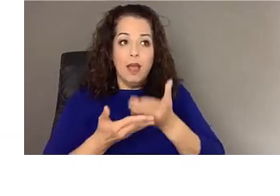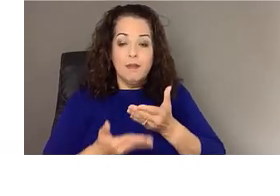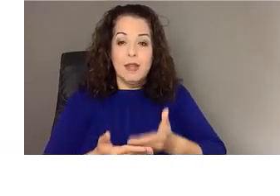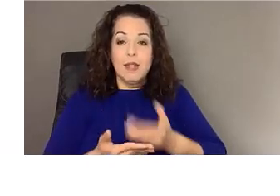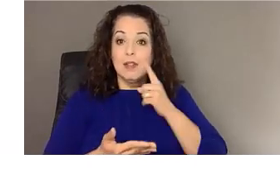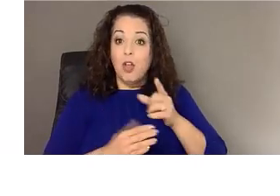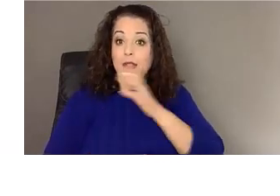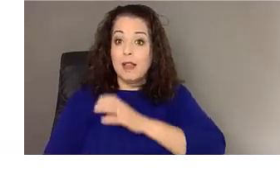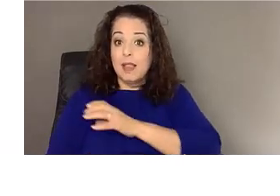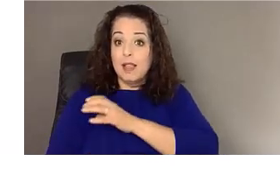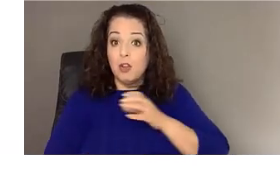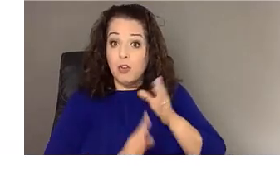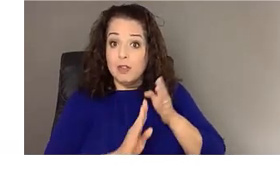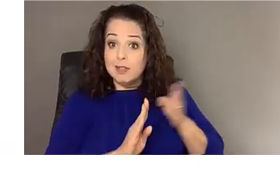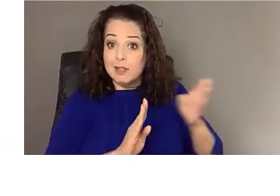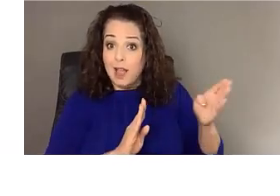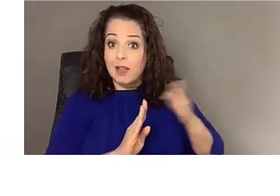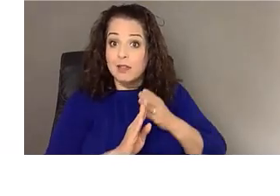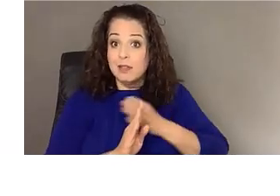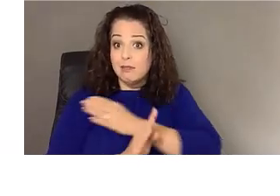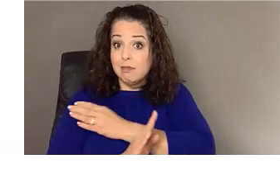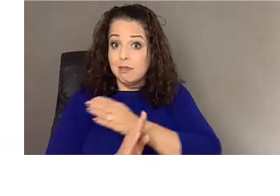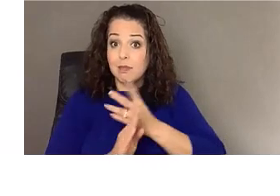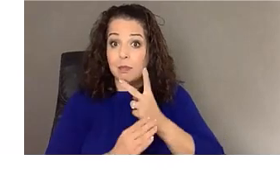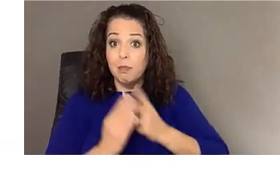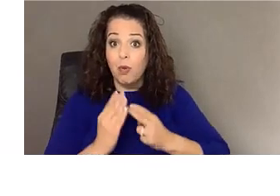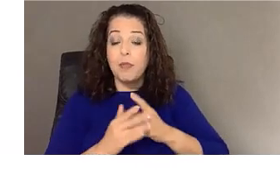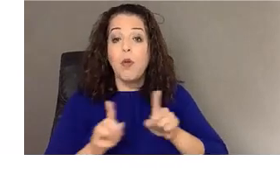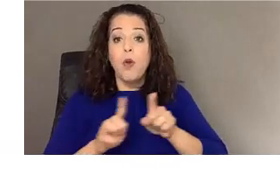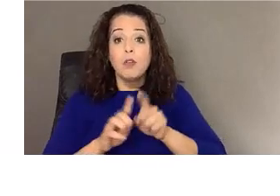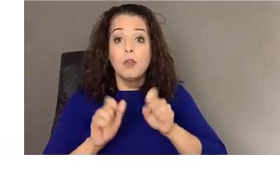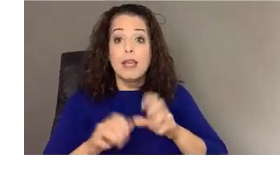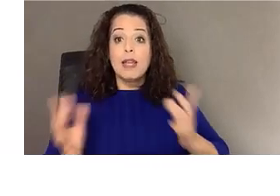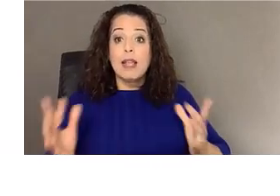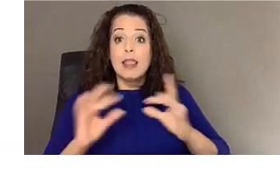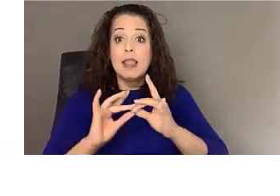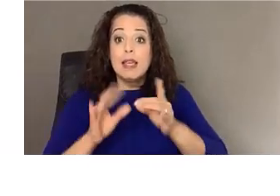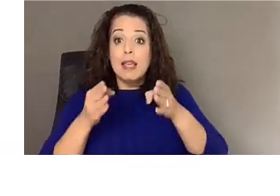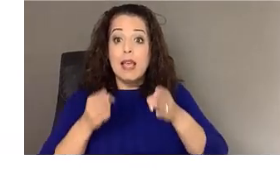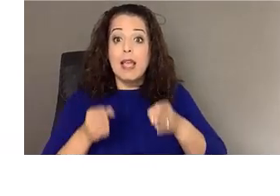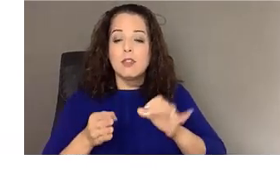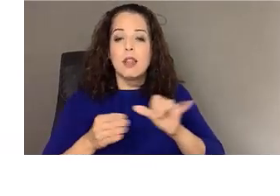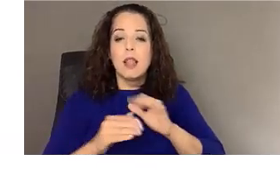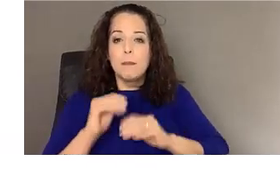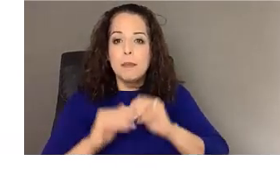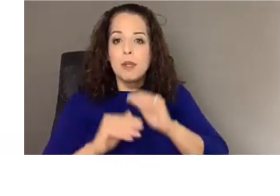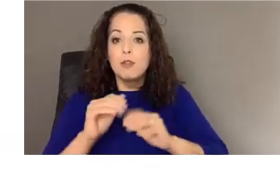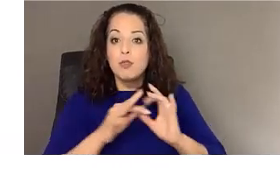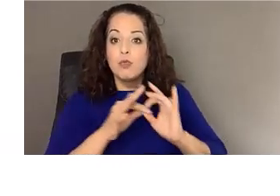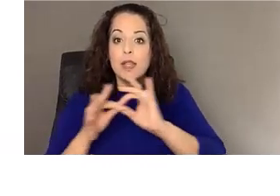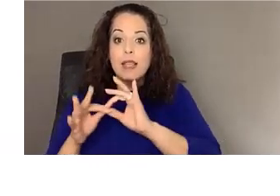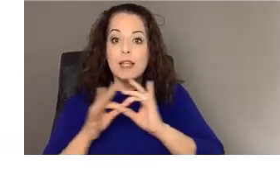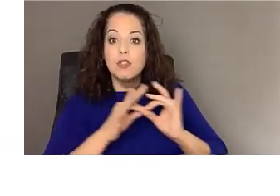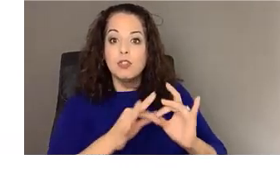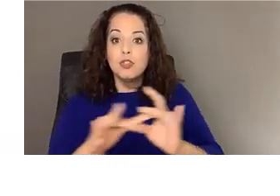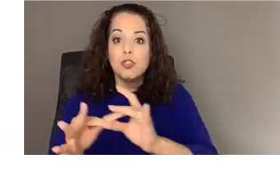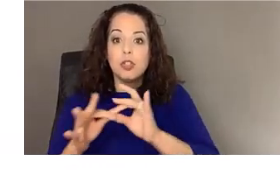Second, they can play as linking agents, like build relationships among people, link researchers,